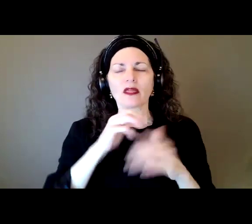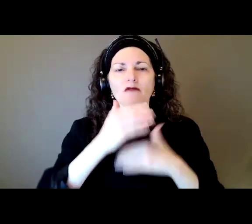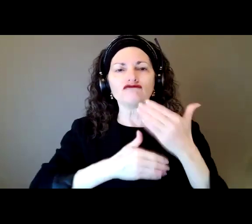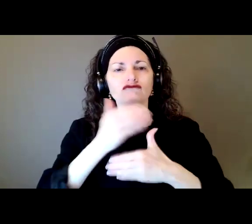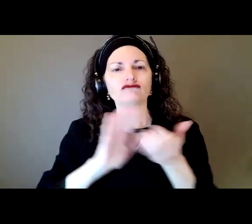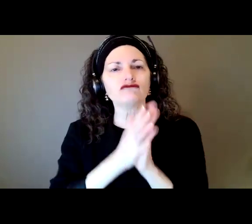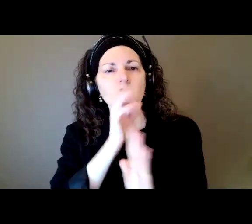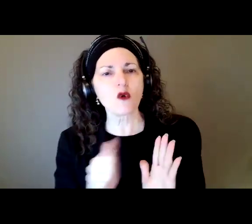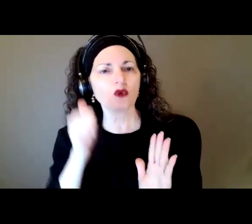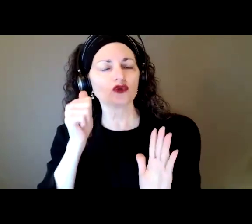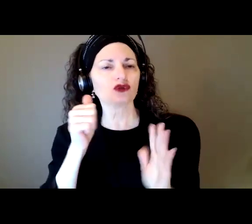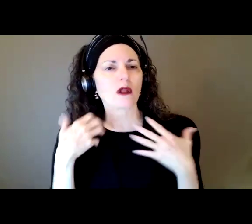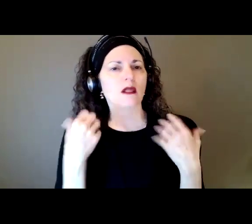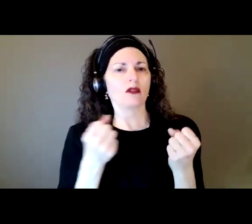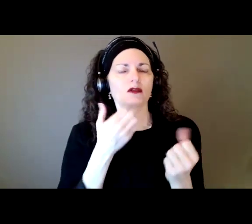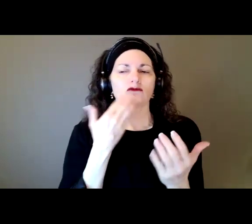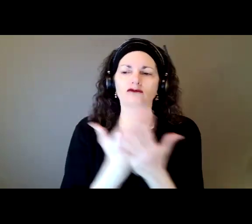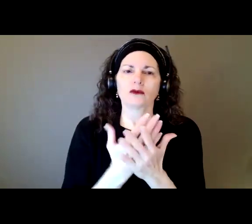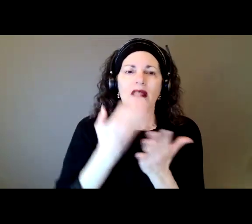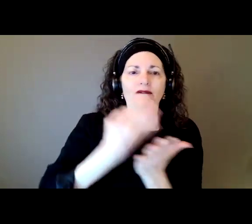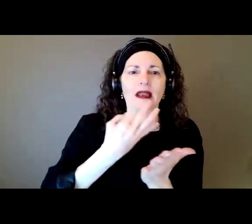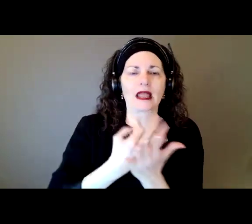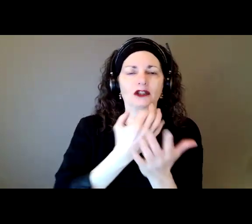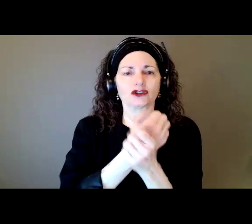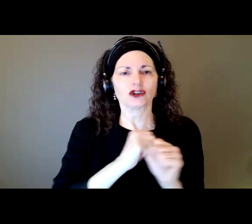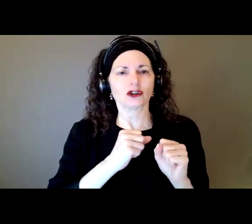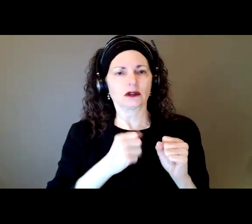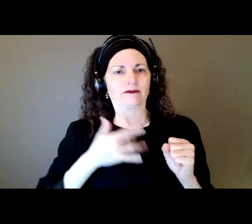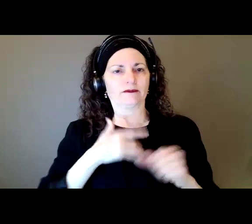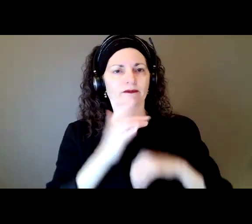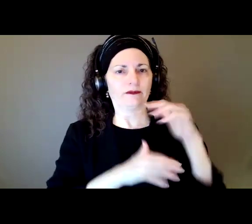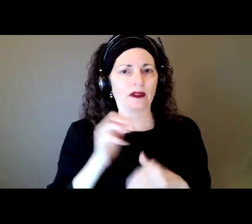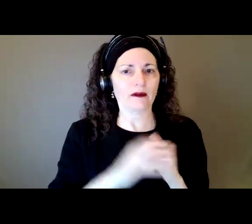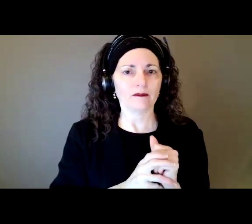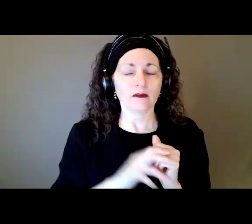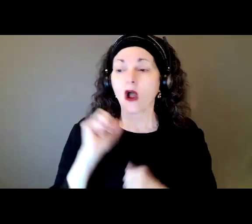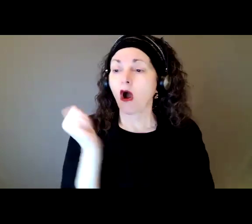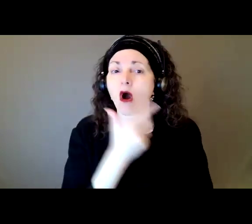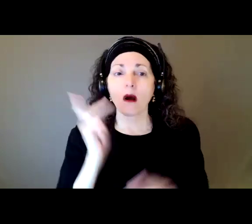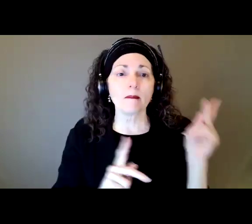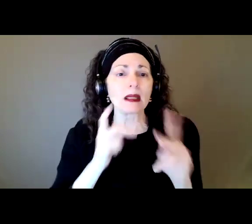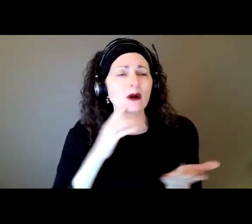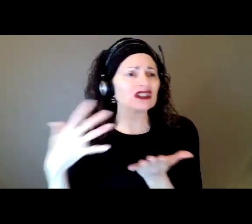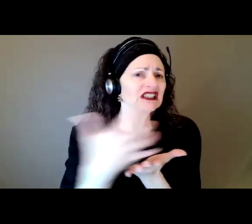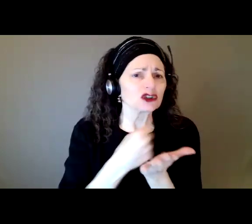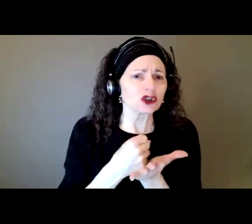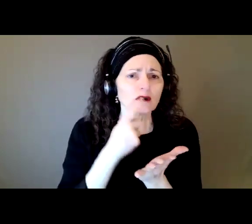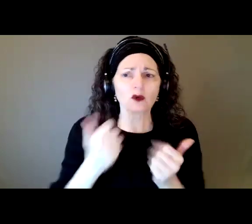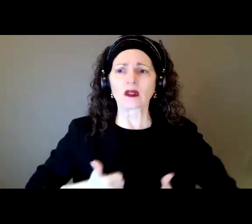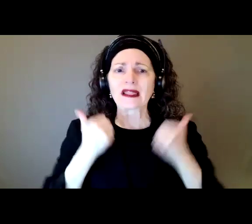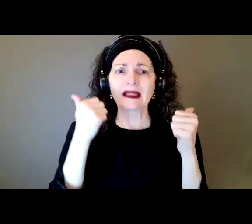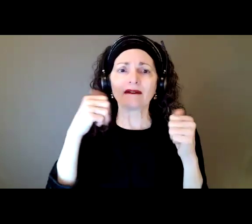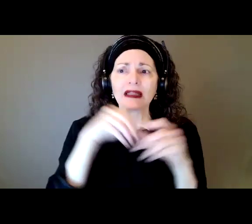Like all of us, older adults and people with disabilities deserve to live in place and in community as they choose.